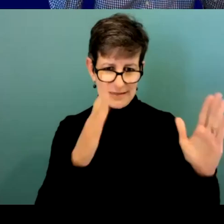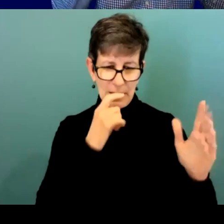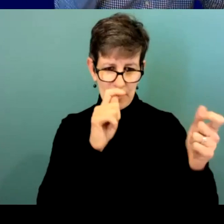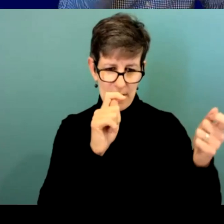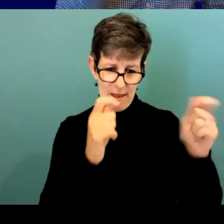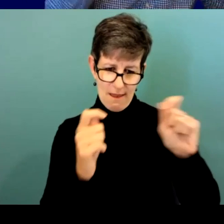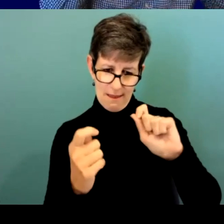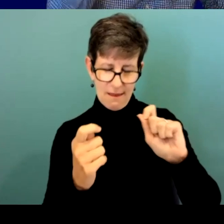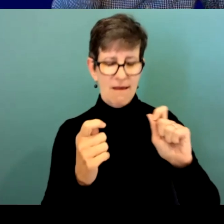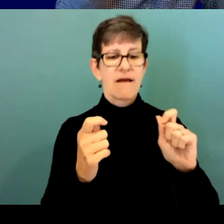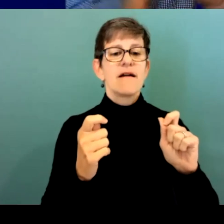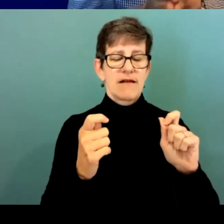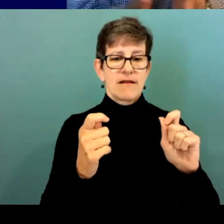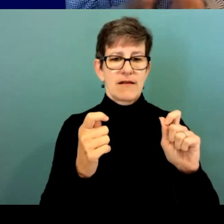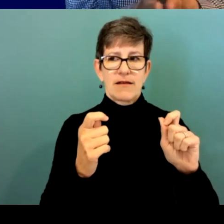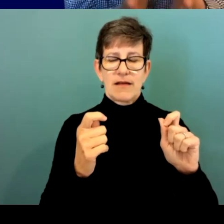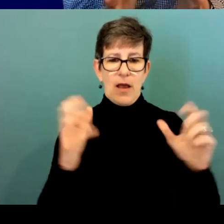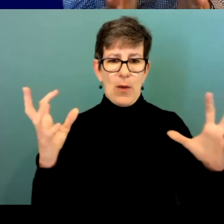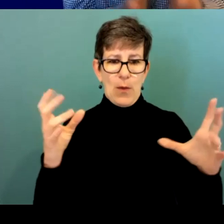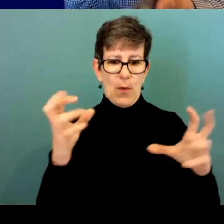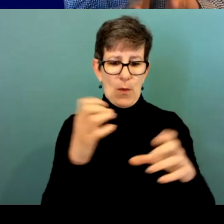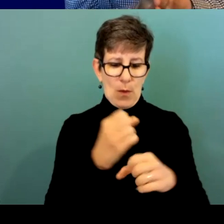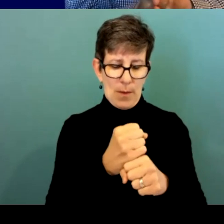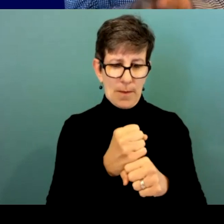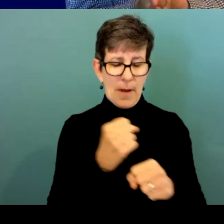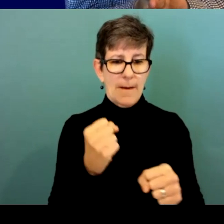modified and condensed it down to 15 items.